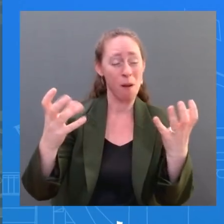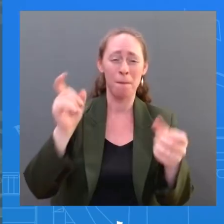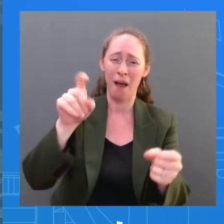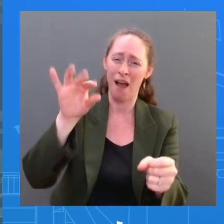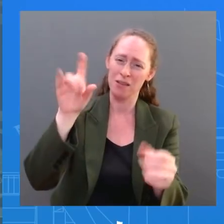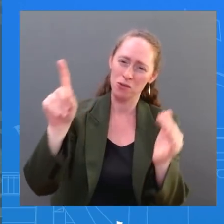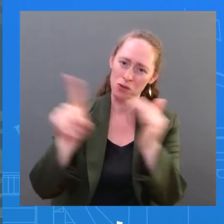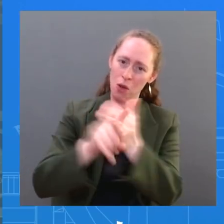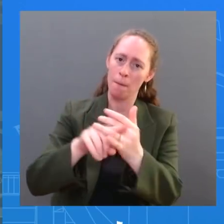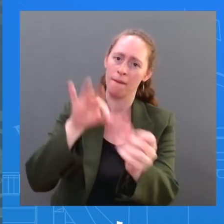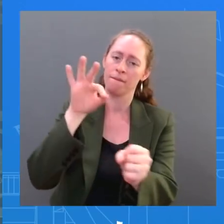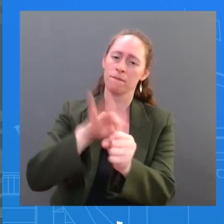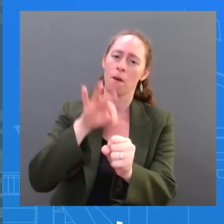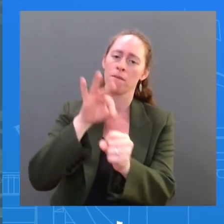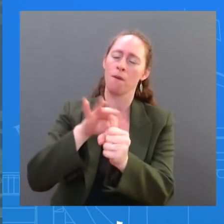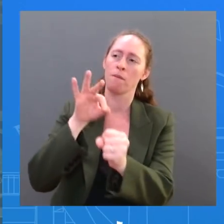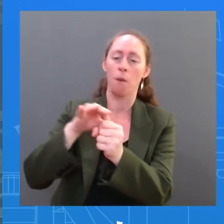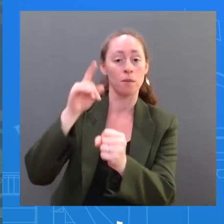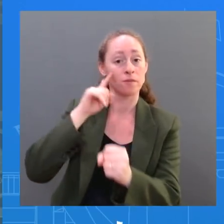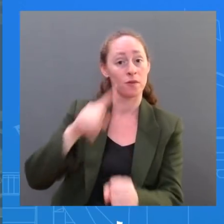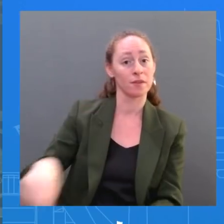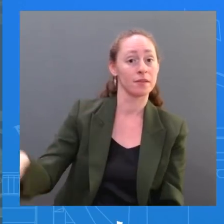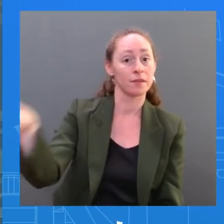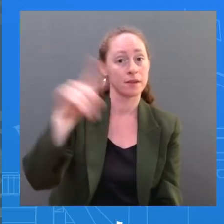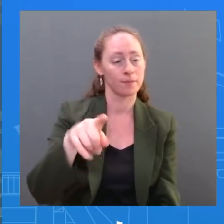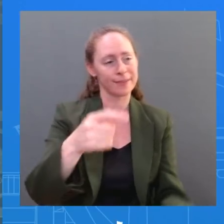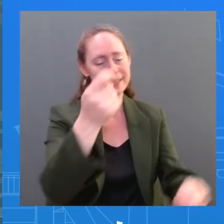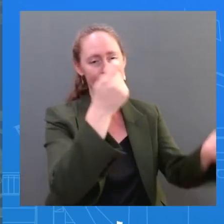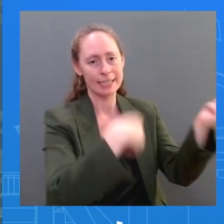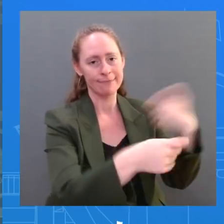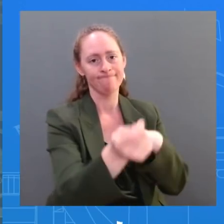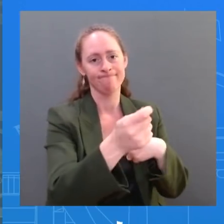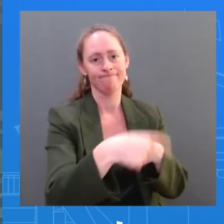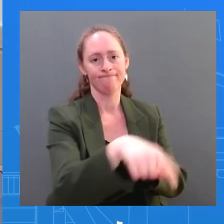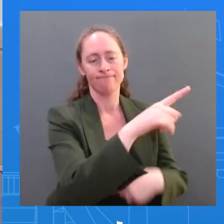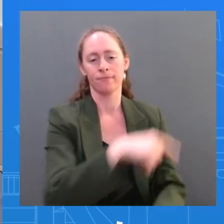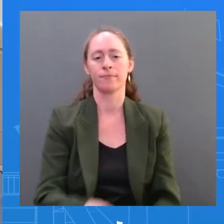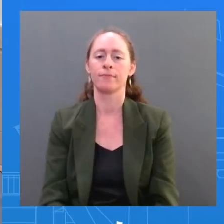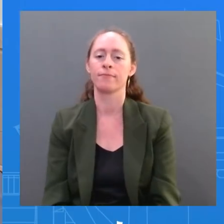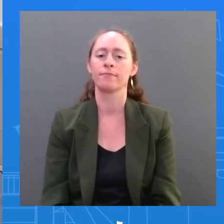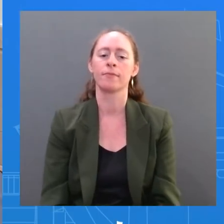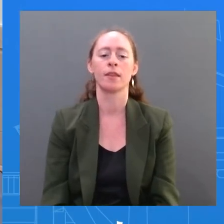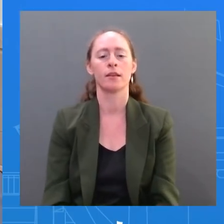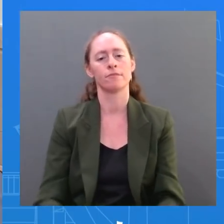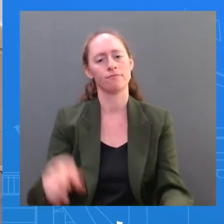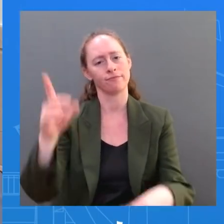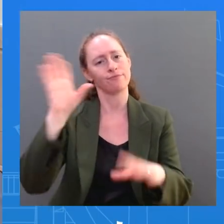to make sure that they exercise their rights as well. The Press: Is it his view that the Court is now a politicized body